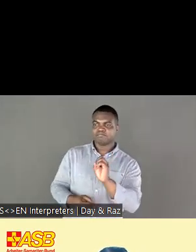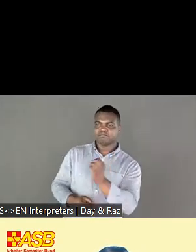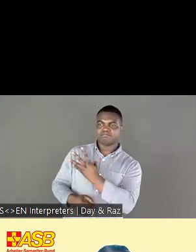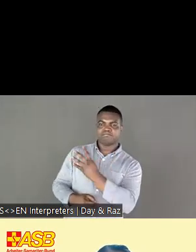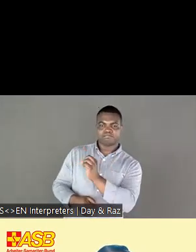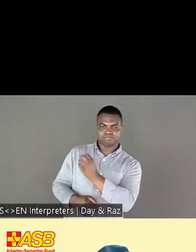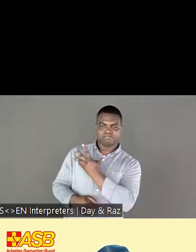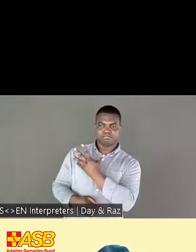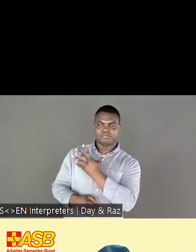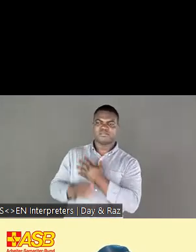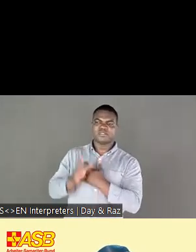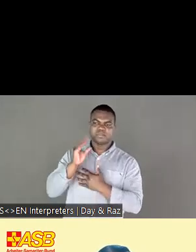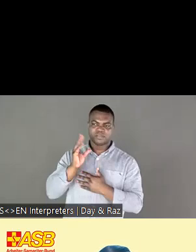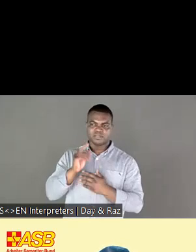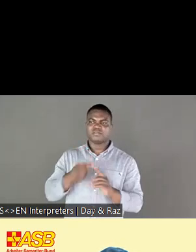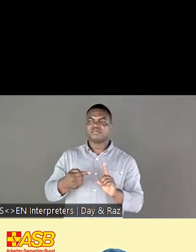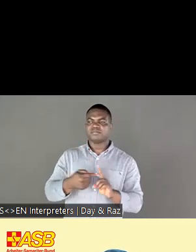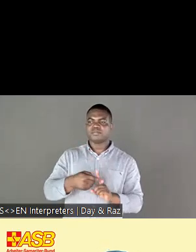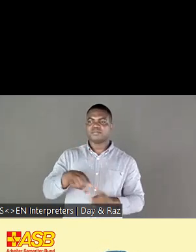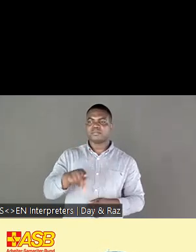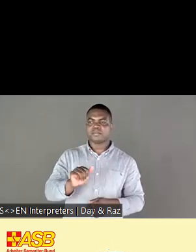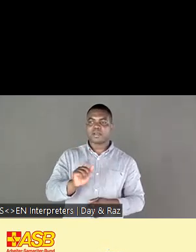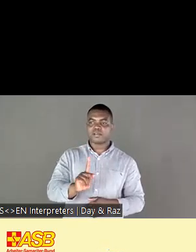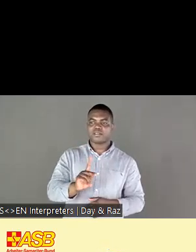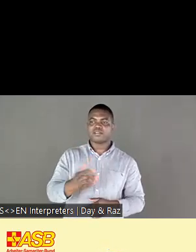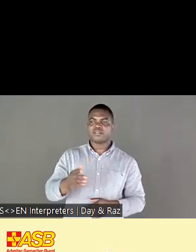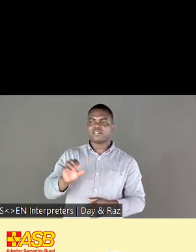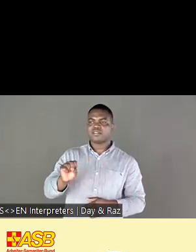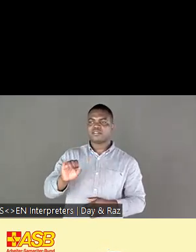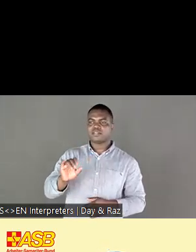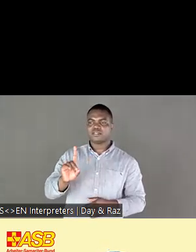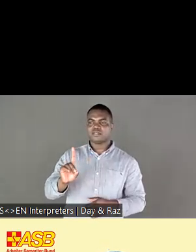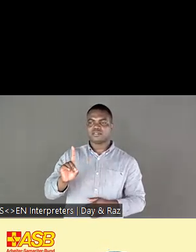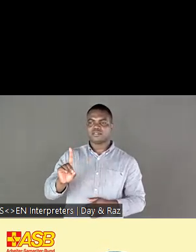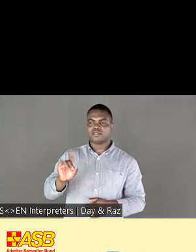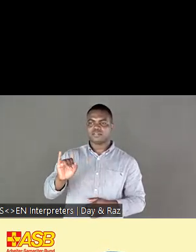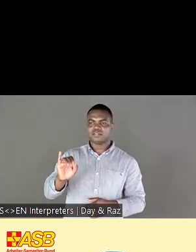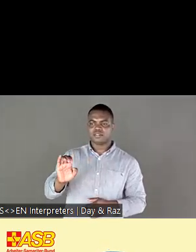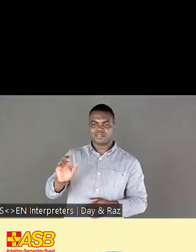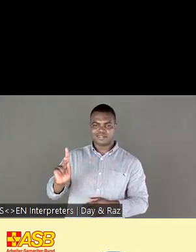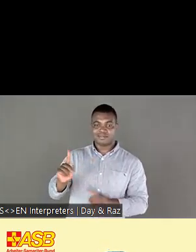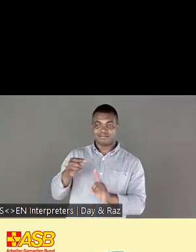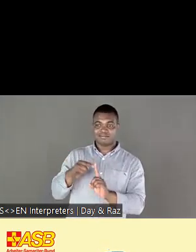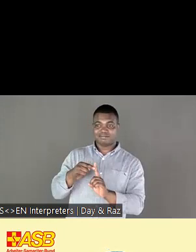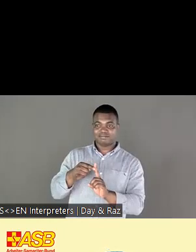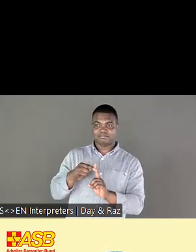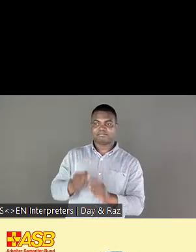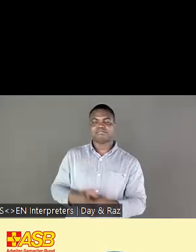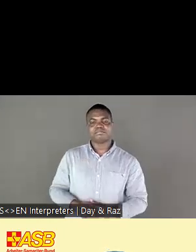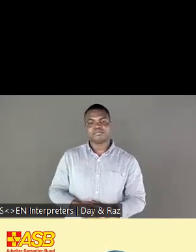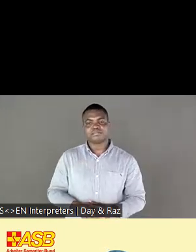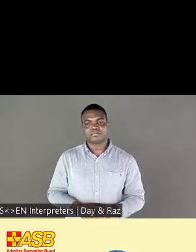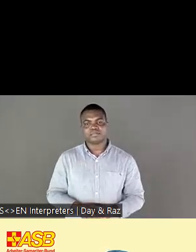response in two districts in Indonesia. And it was funded by ELRA in 2021, until 2022.